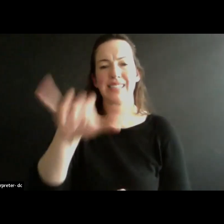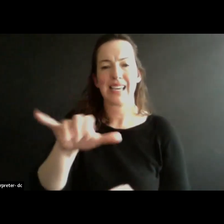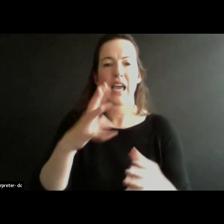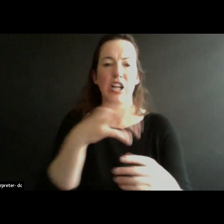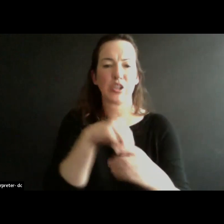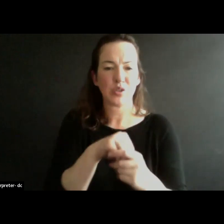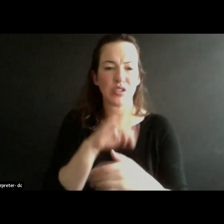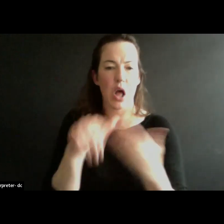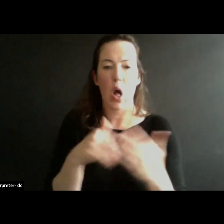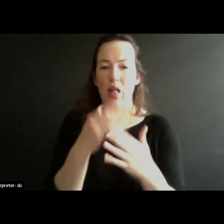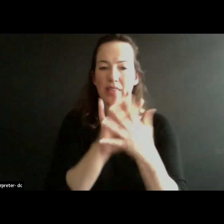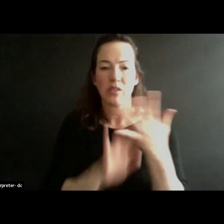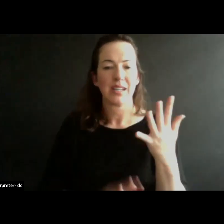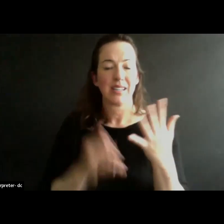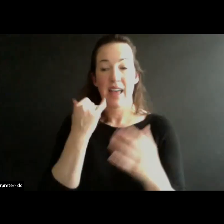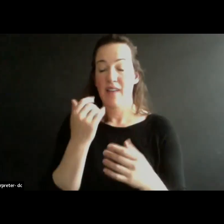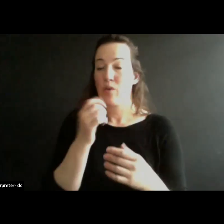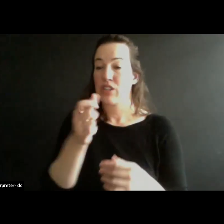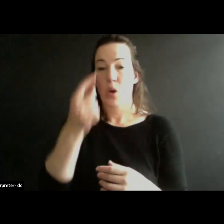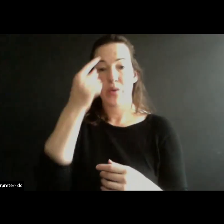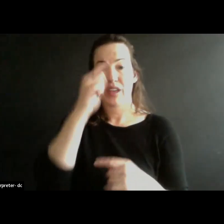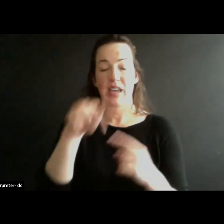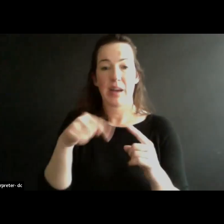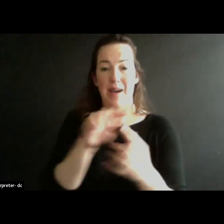all of those things if we fail to think of the out, to understand those things as really